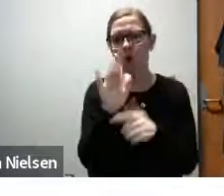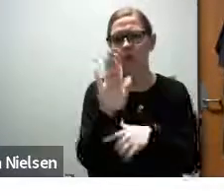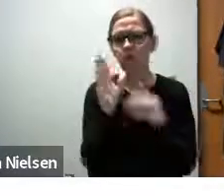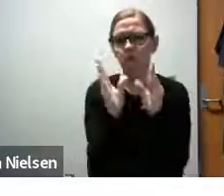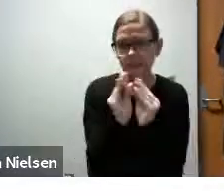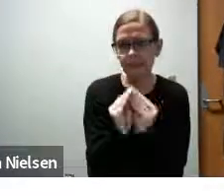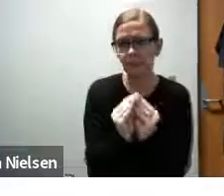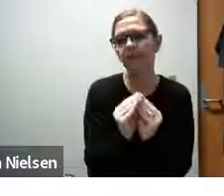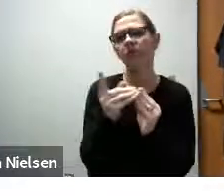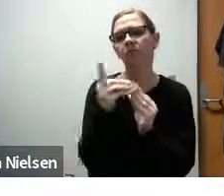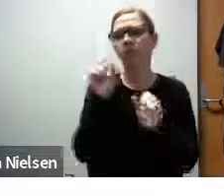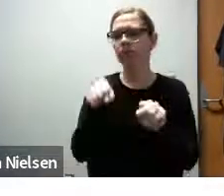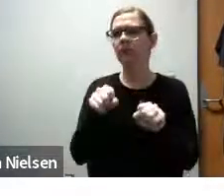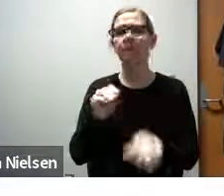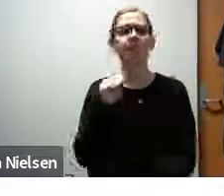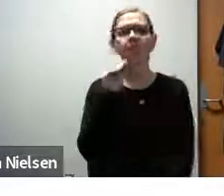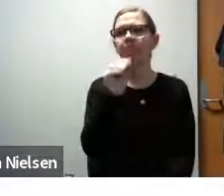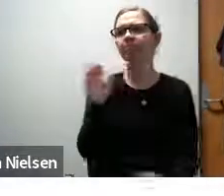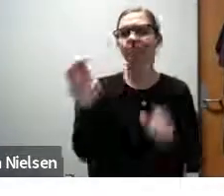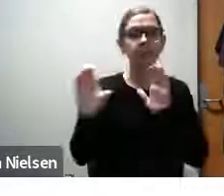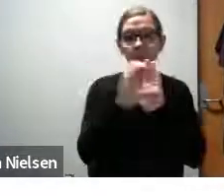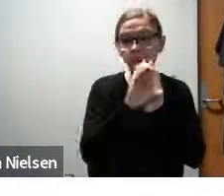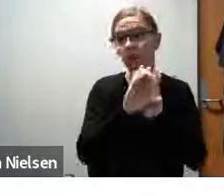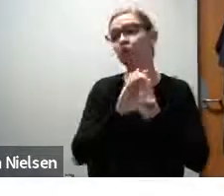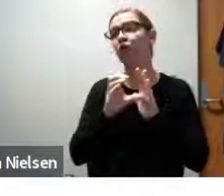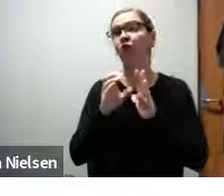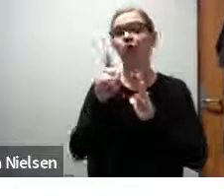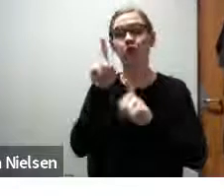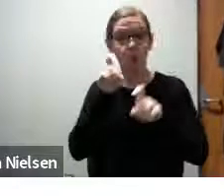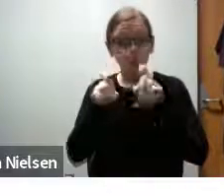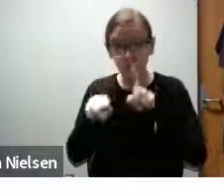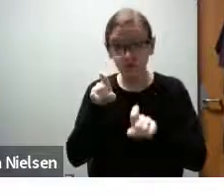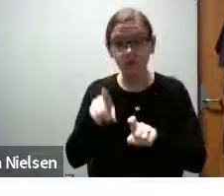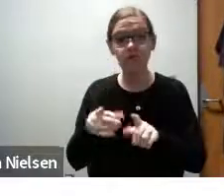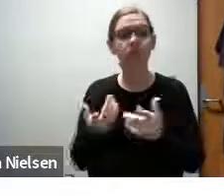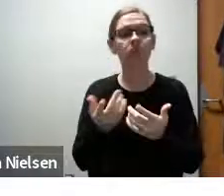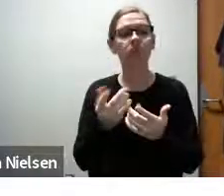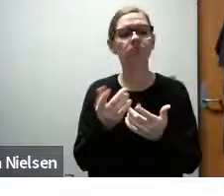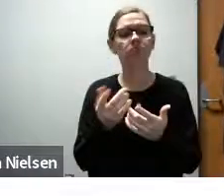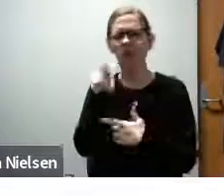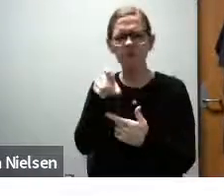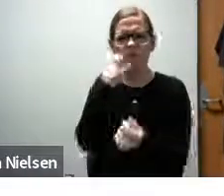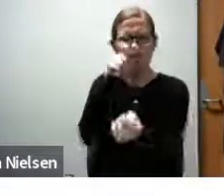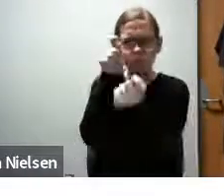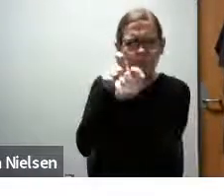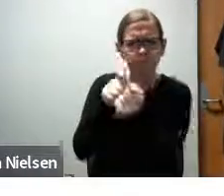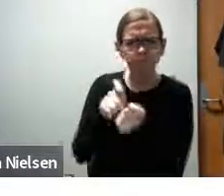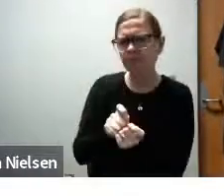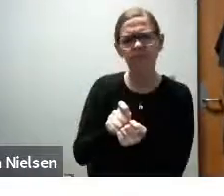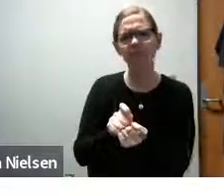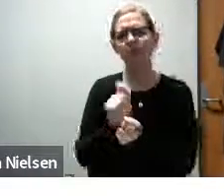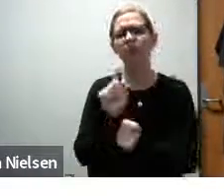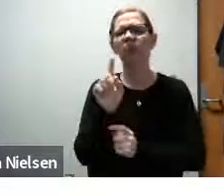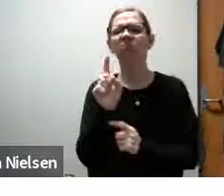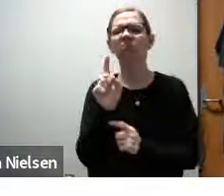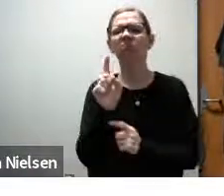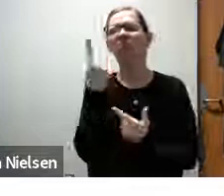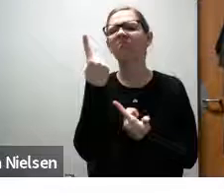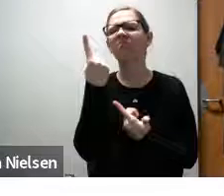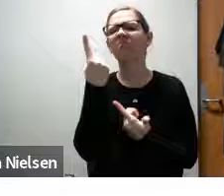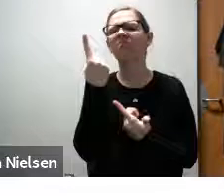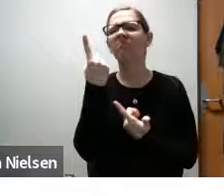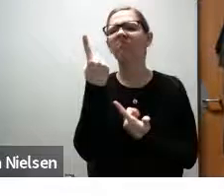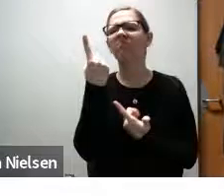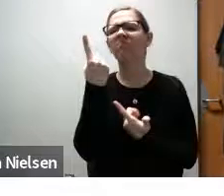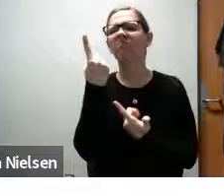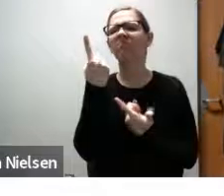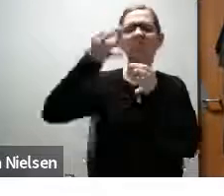Images, you can put in the questions. It doesn't have to be anything very detailed just something simple for them to do. And I think you can do up to